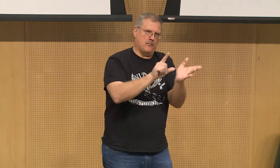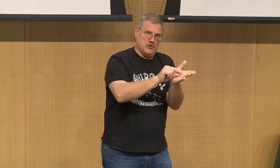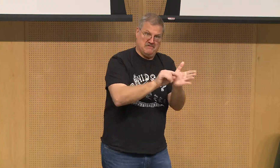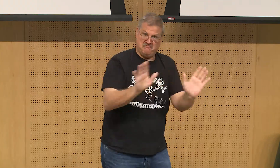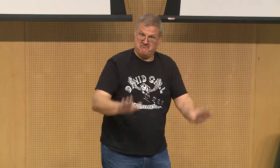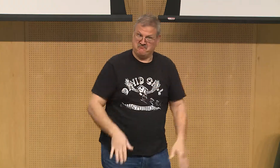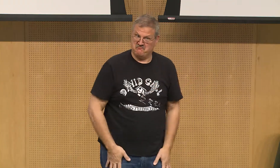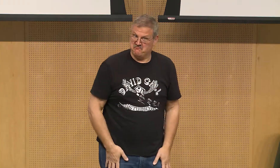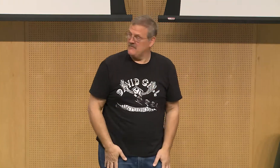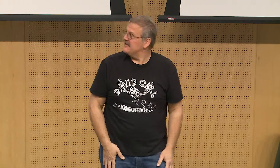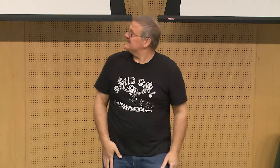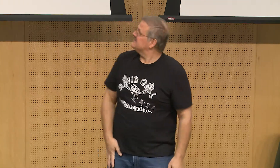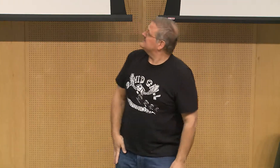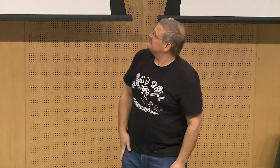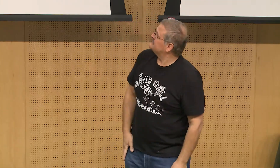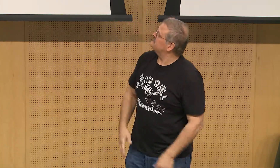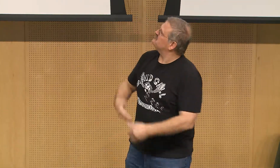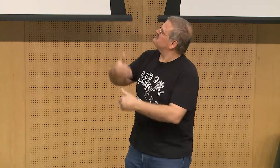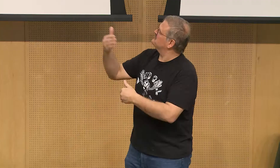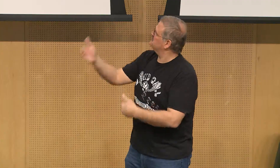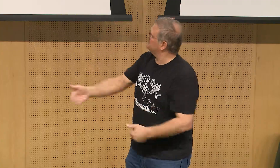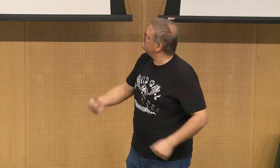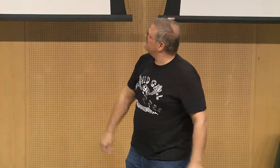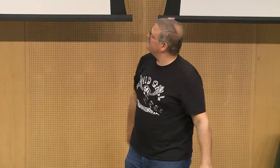or clean up your work while you're printing.